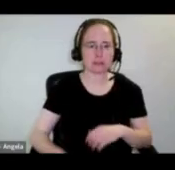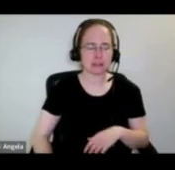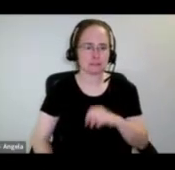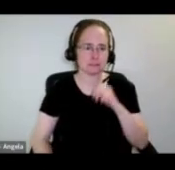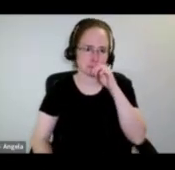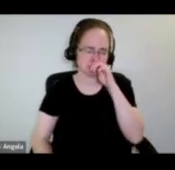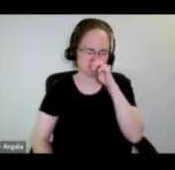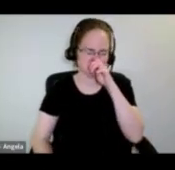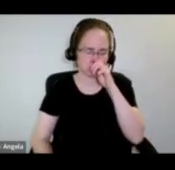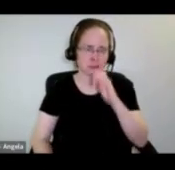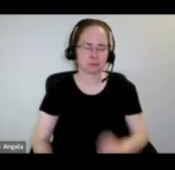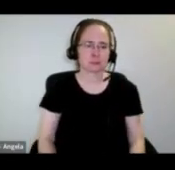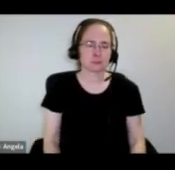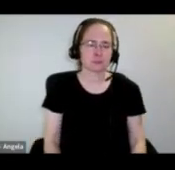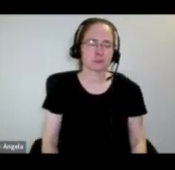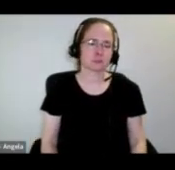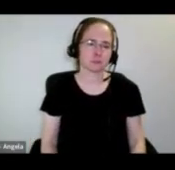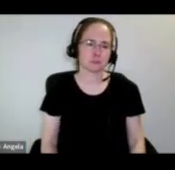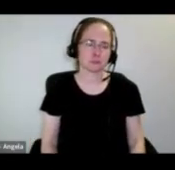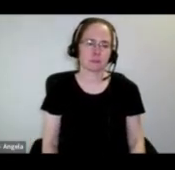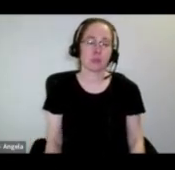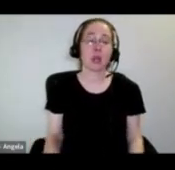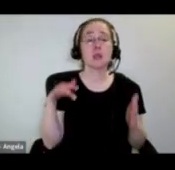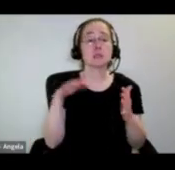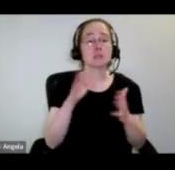David Watkins: Of caregiver support programs. David Watkins: Next slide.